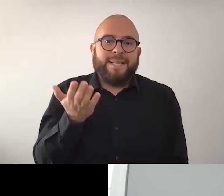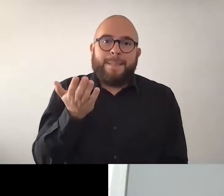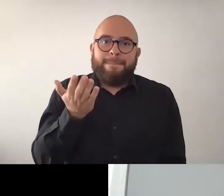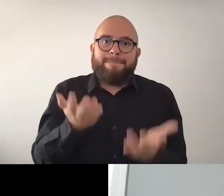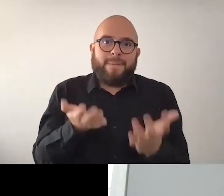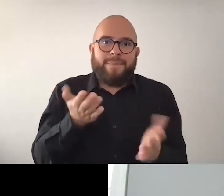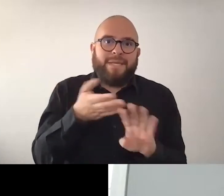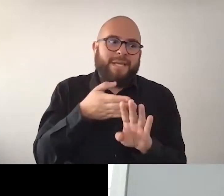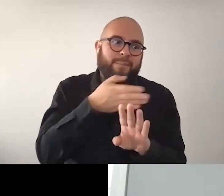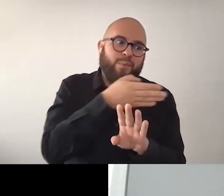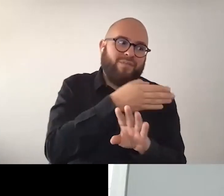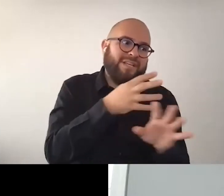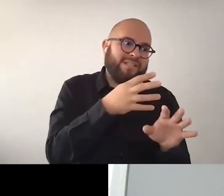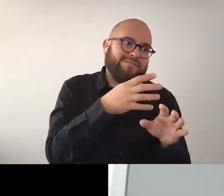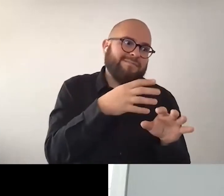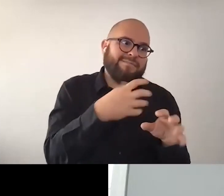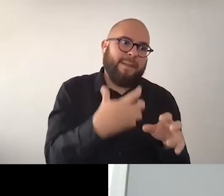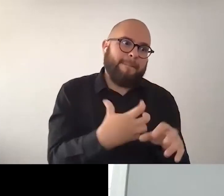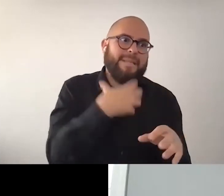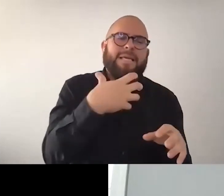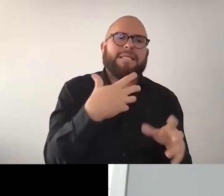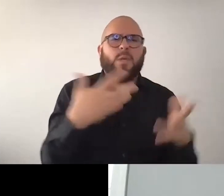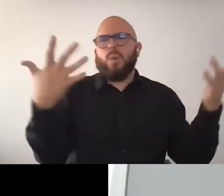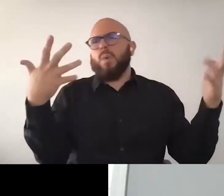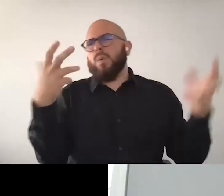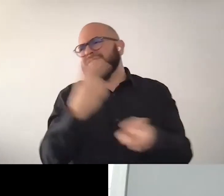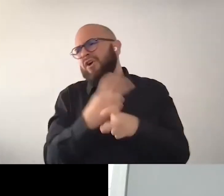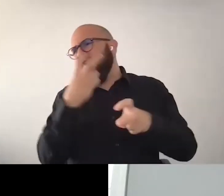oh, it's so hard and we can't budget and we don't know, no longer the case.